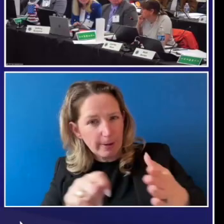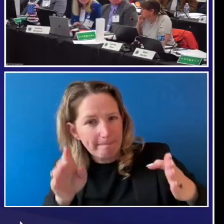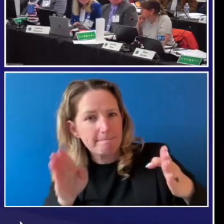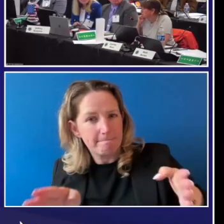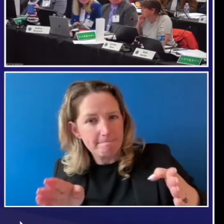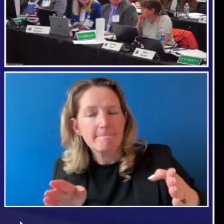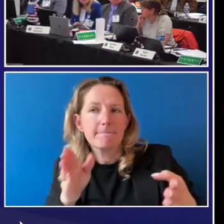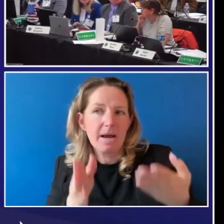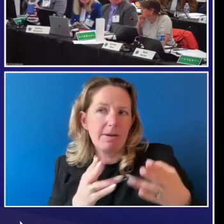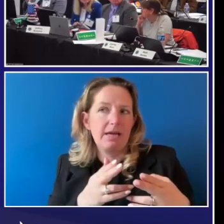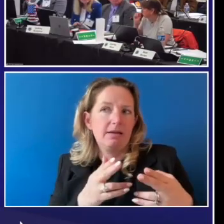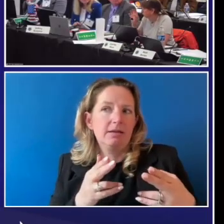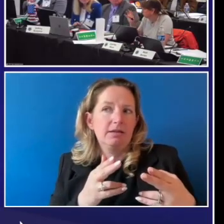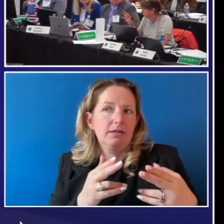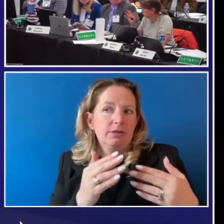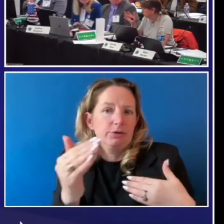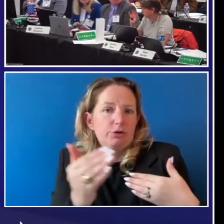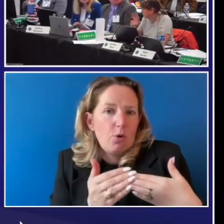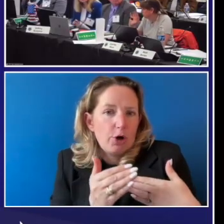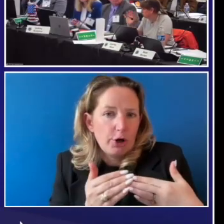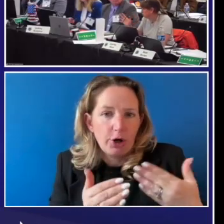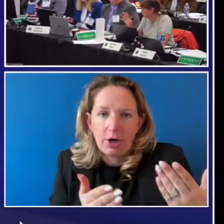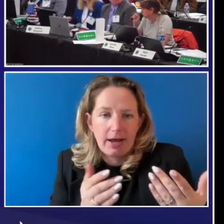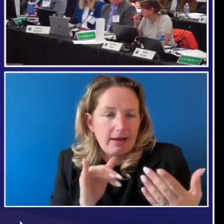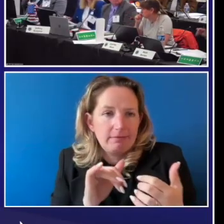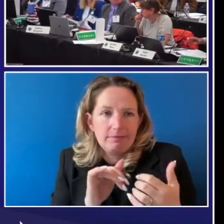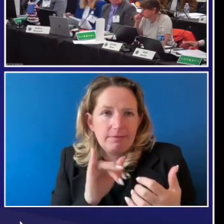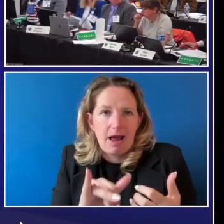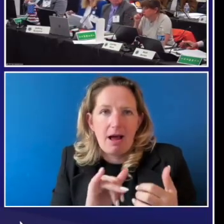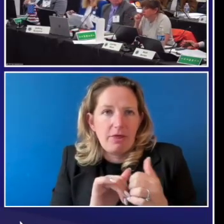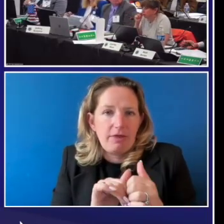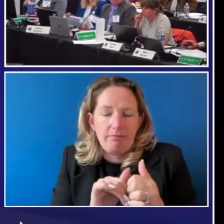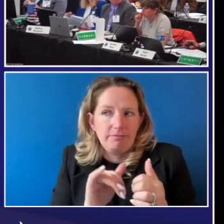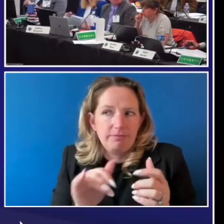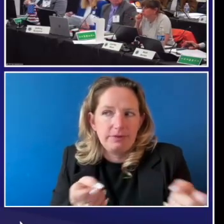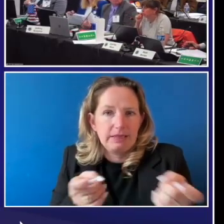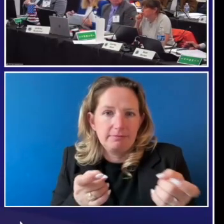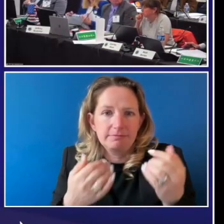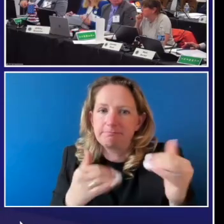might be a way of dealing with any statutory issue. I just feel like it's super important.